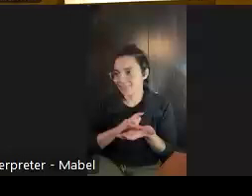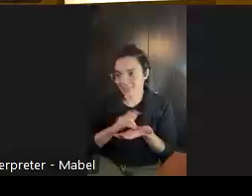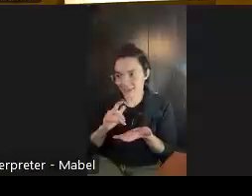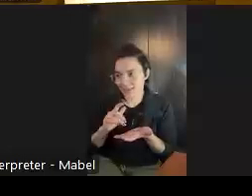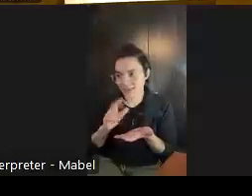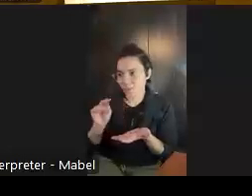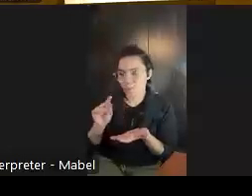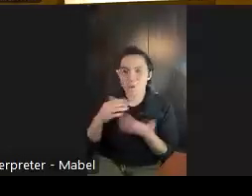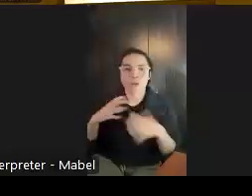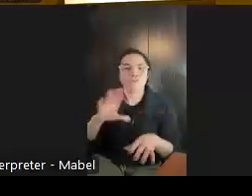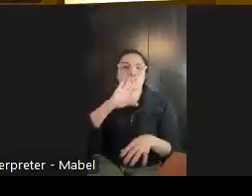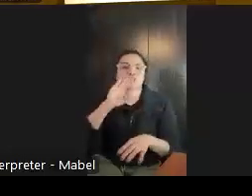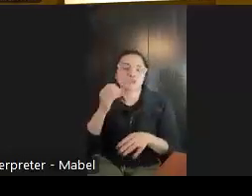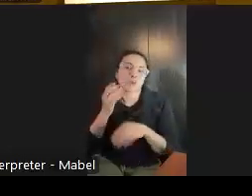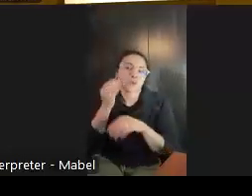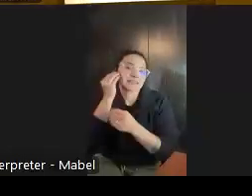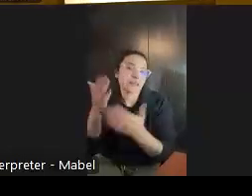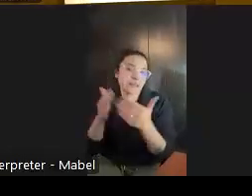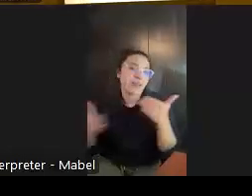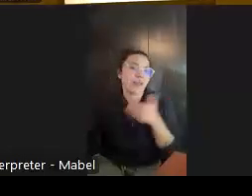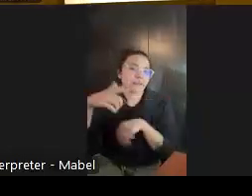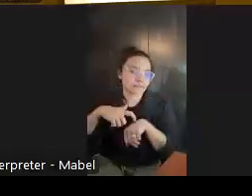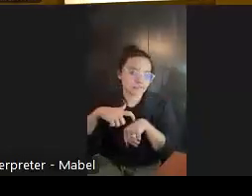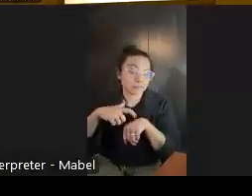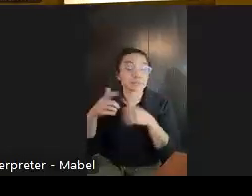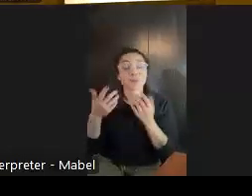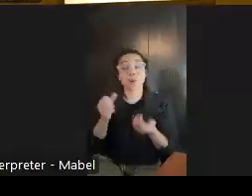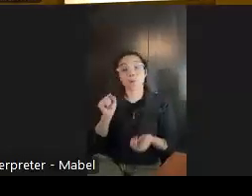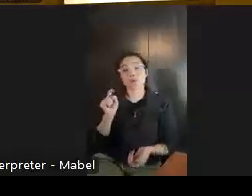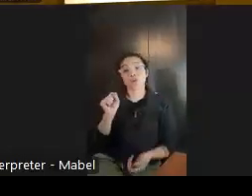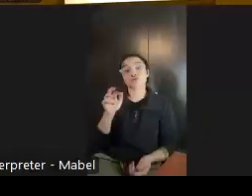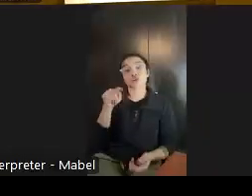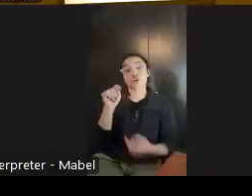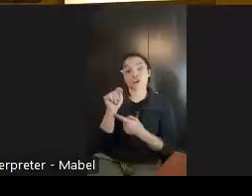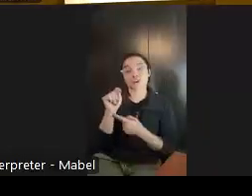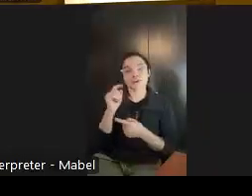is really most appropriate for families who need care pretty soon or pretty readily but don't need